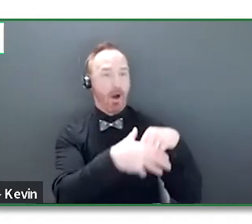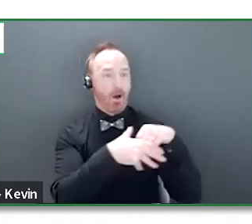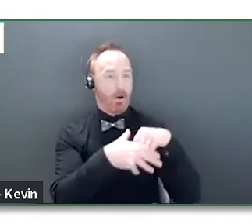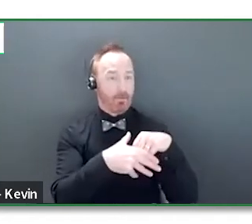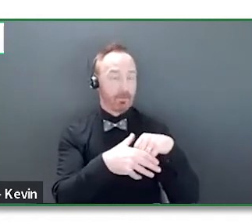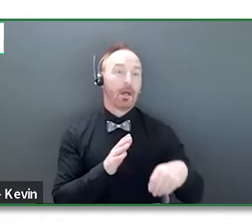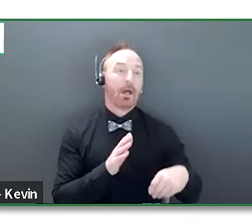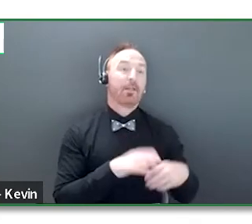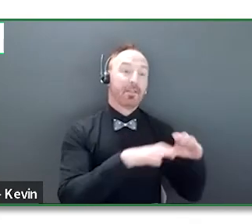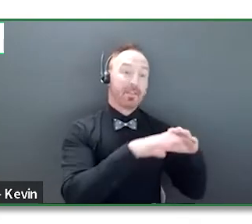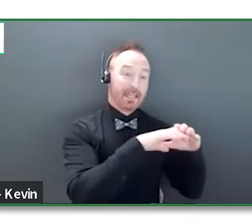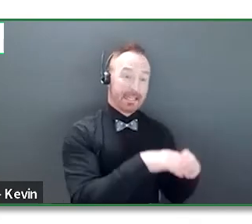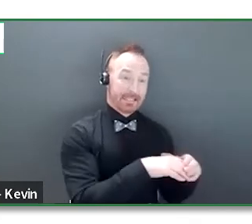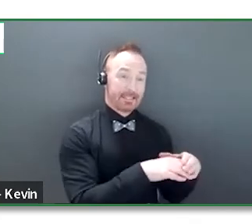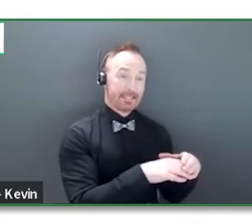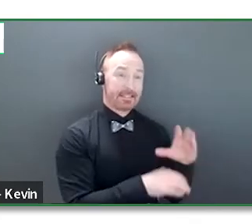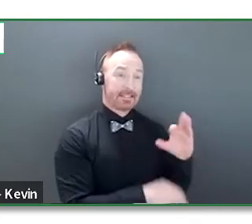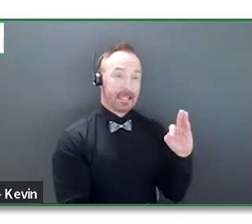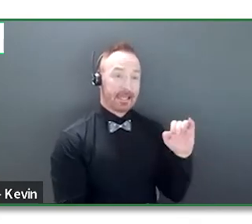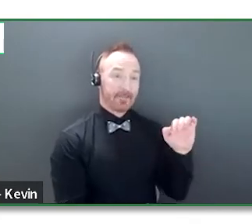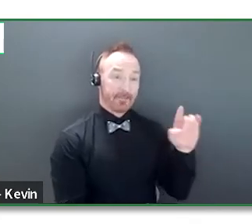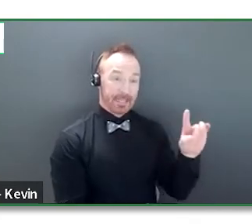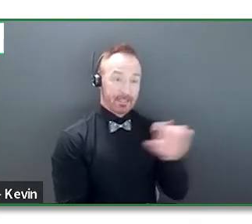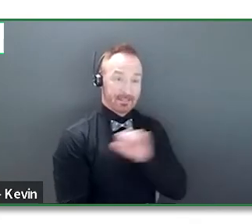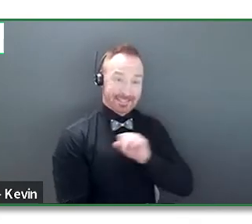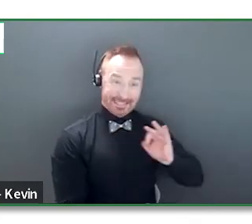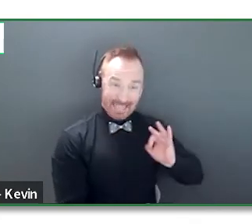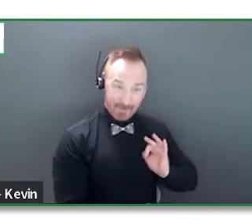training at every level. Wonderful,